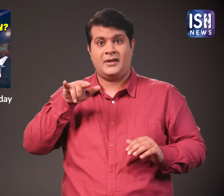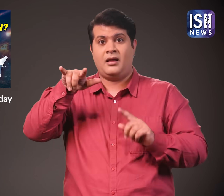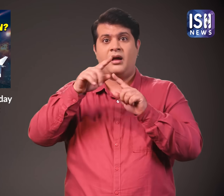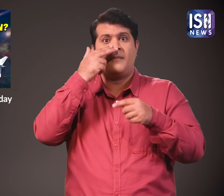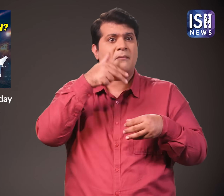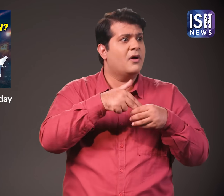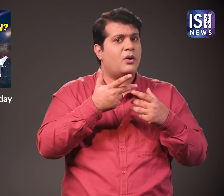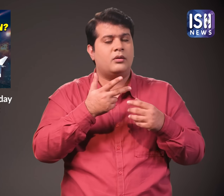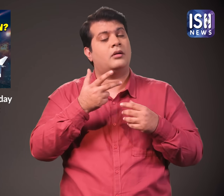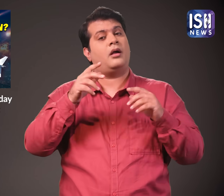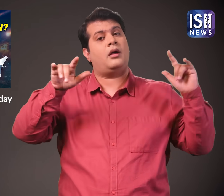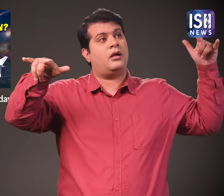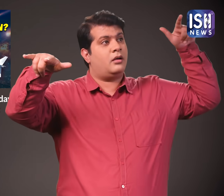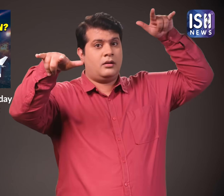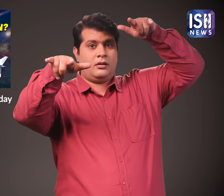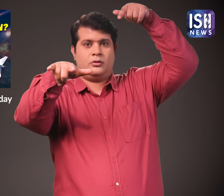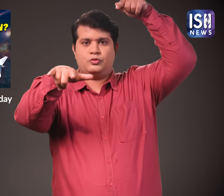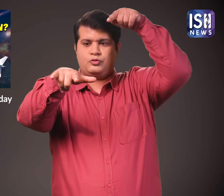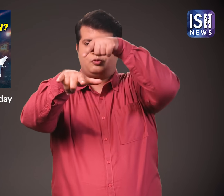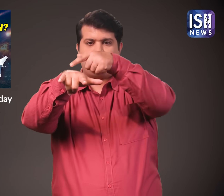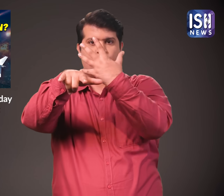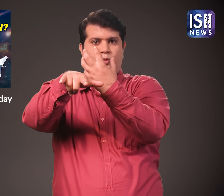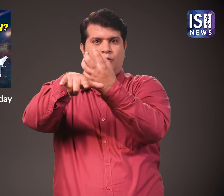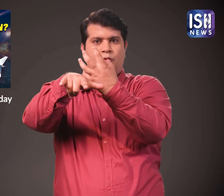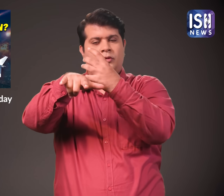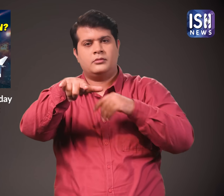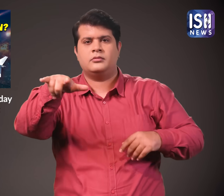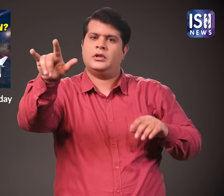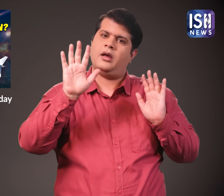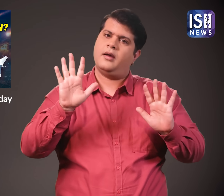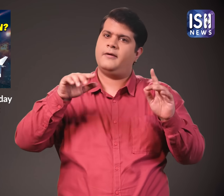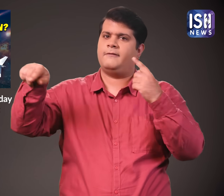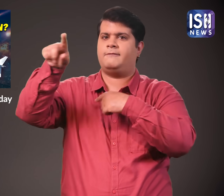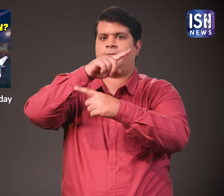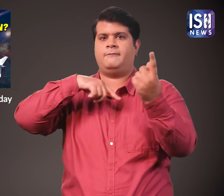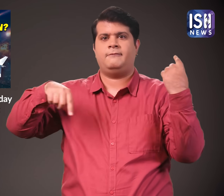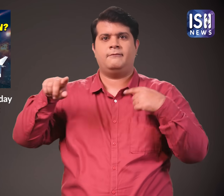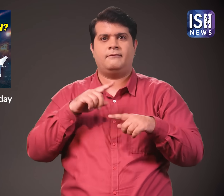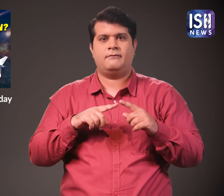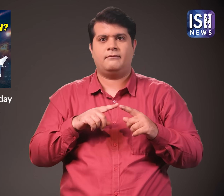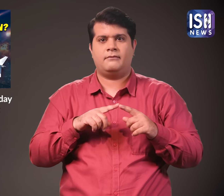The plane stays in the air with the help of mid-air refueling.